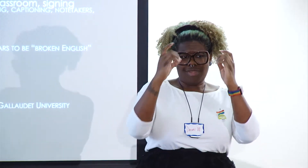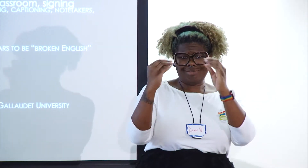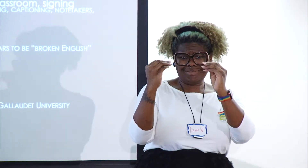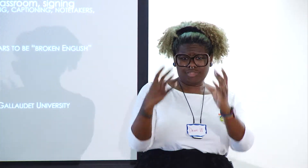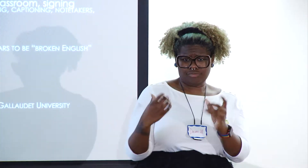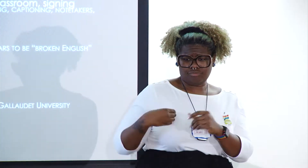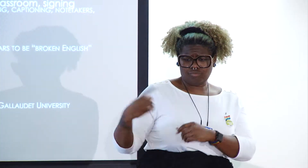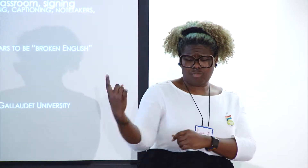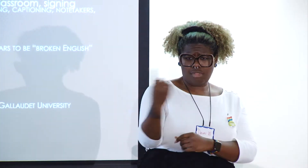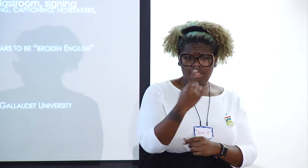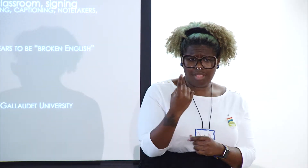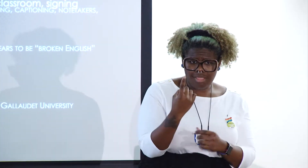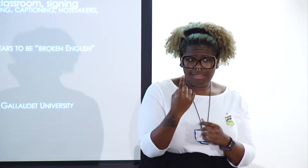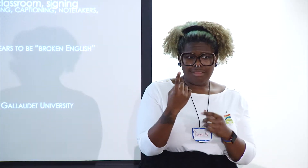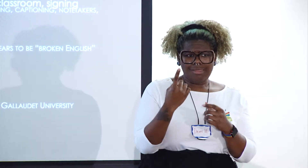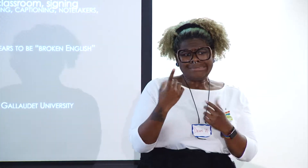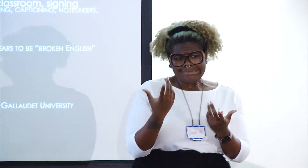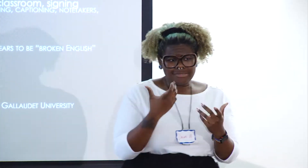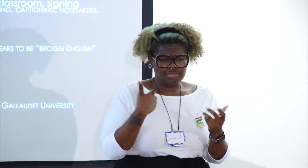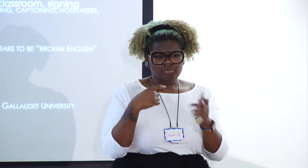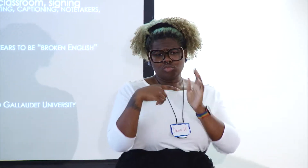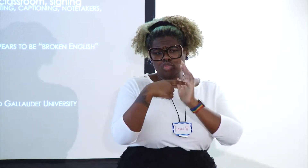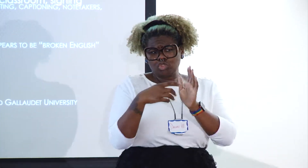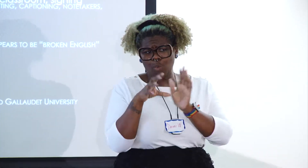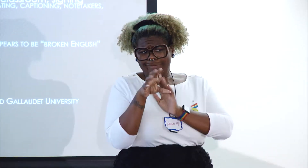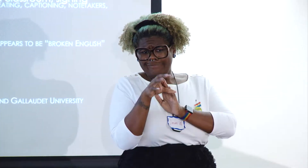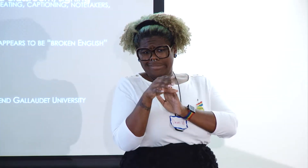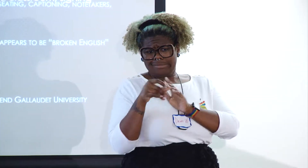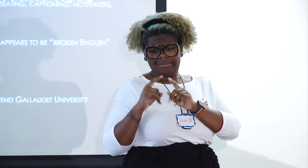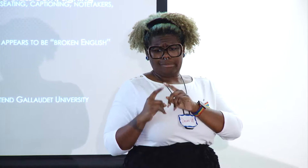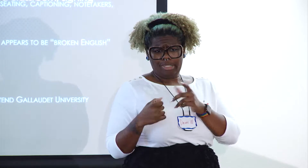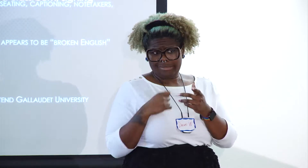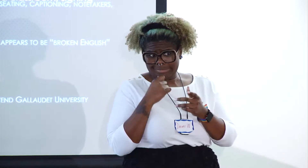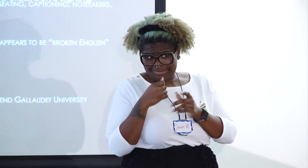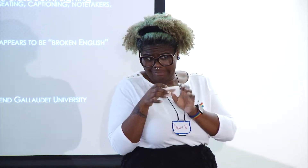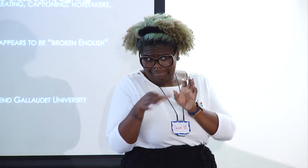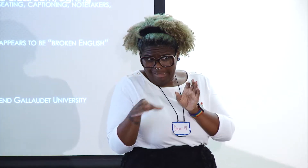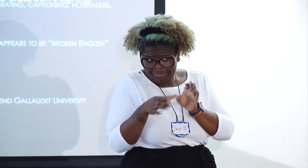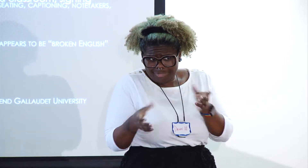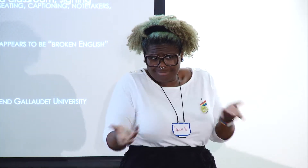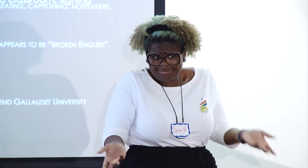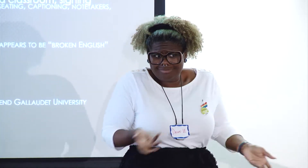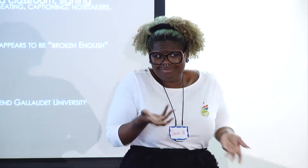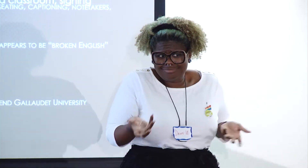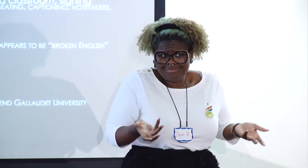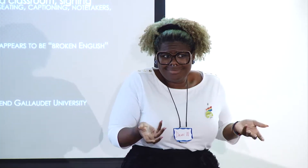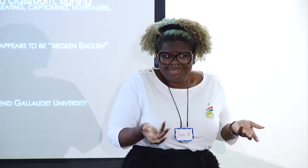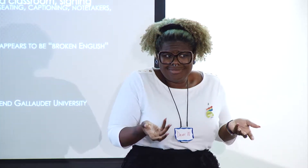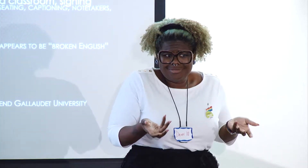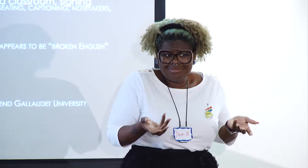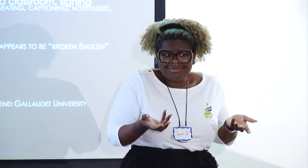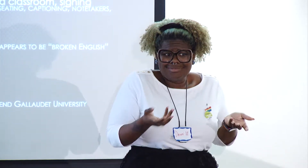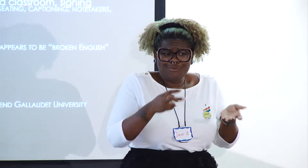In my experience, working with teachers, you know, I see teachers often show films in class